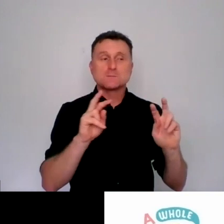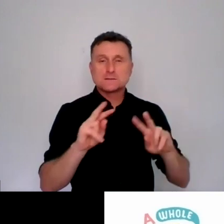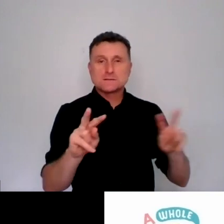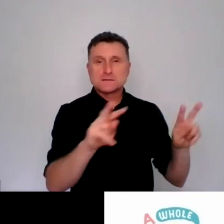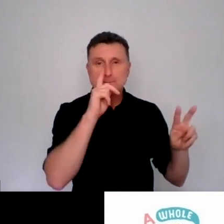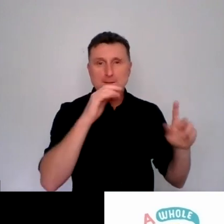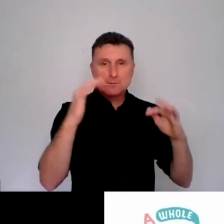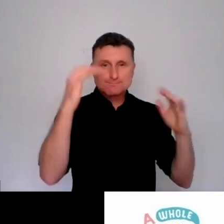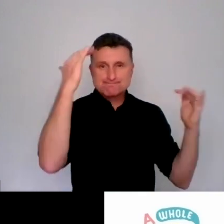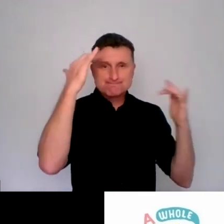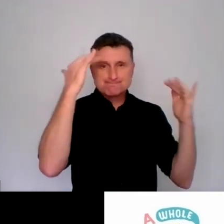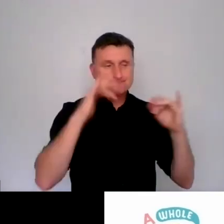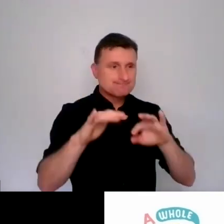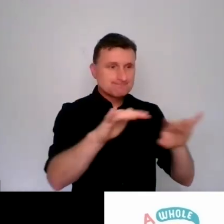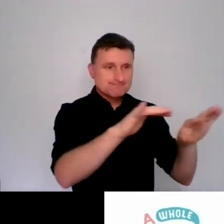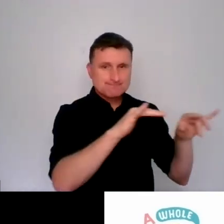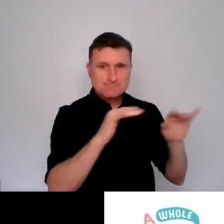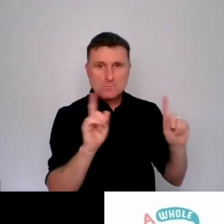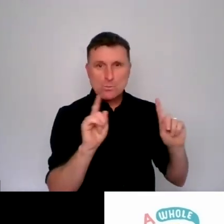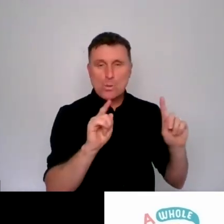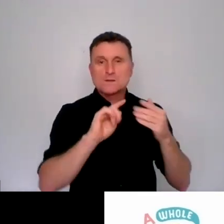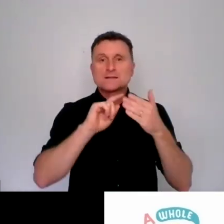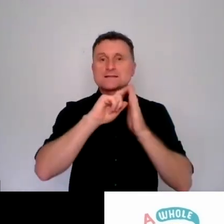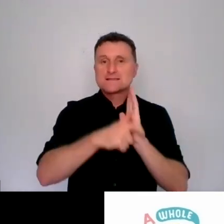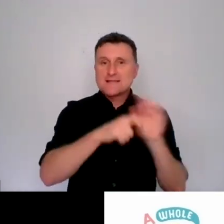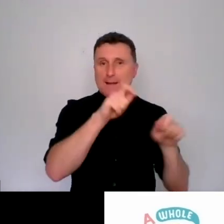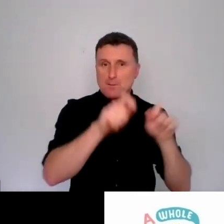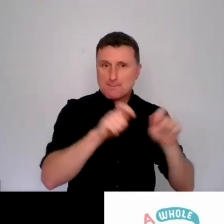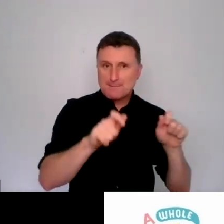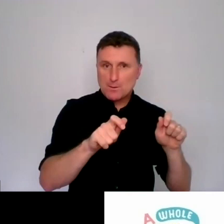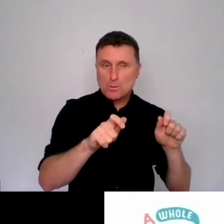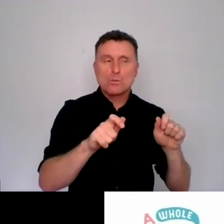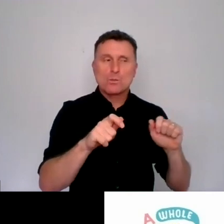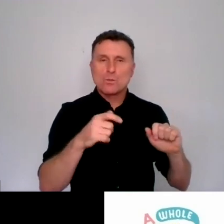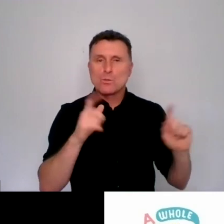about what disabled people and our families think of the legislation